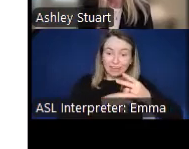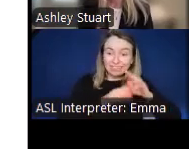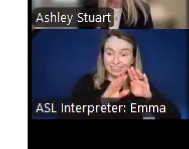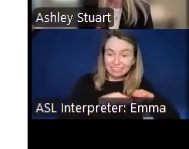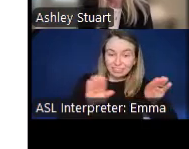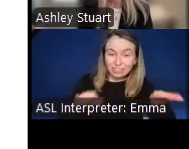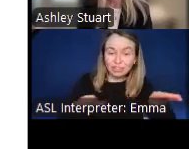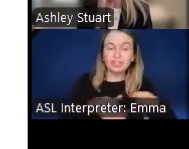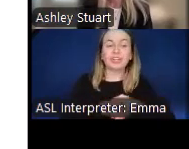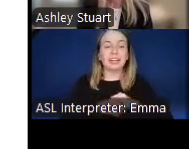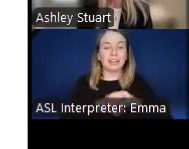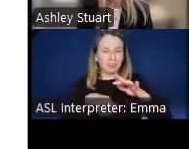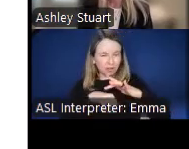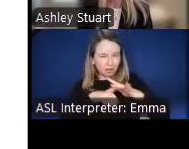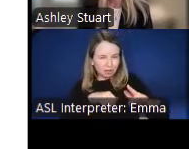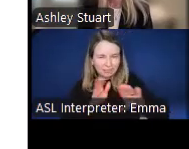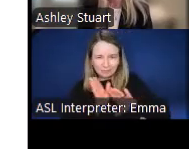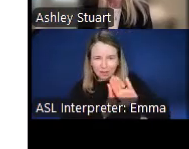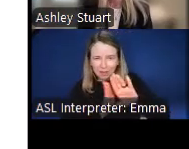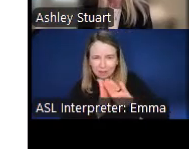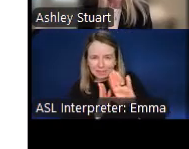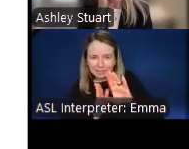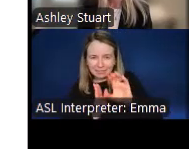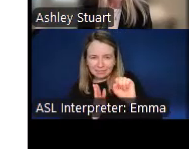their early developmental stages, especially the toddler